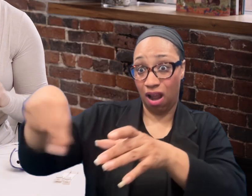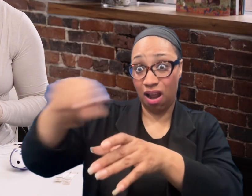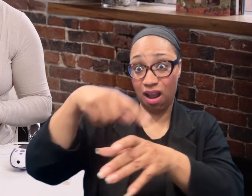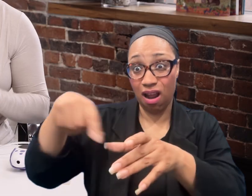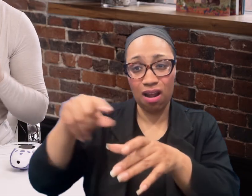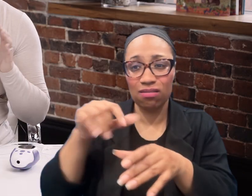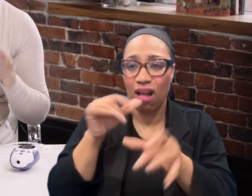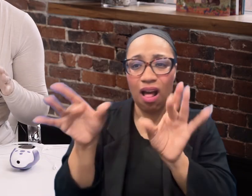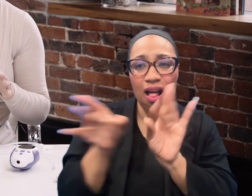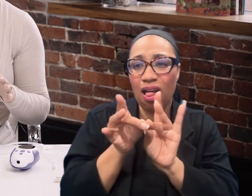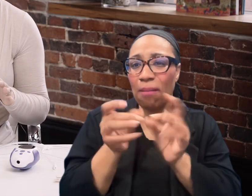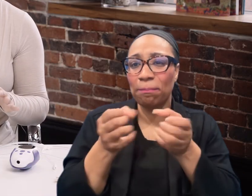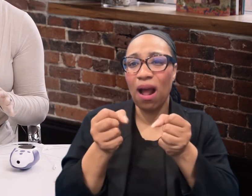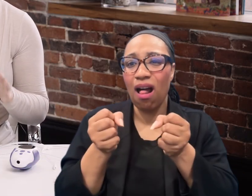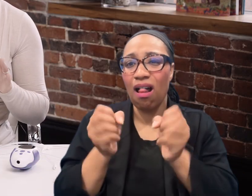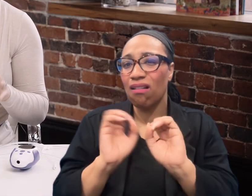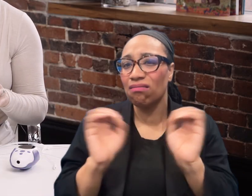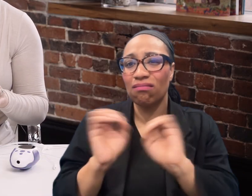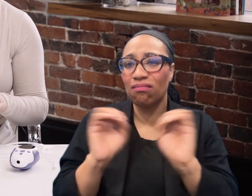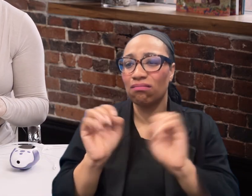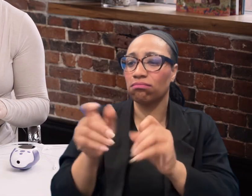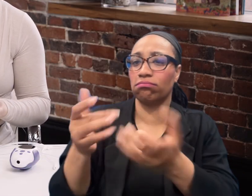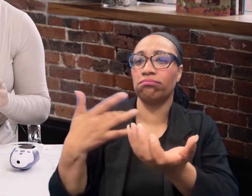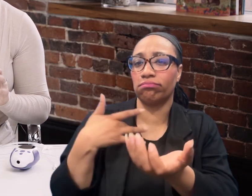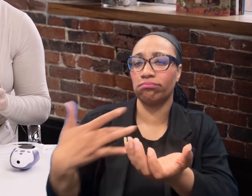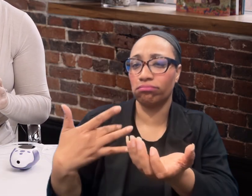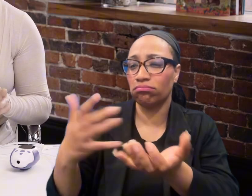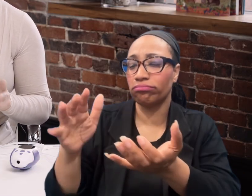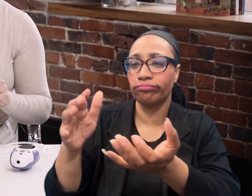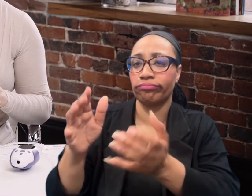When it comes to our collection kits and all of the things here, we're going to do a few